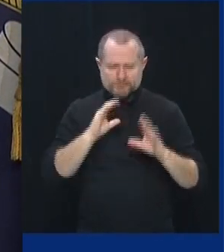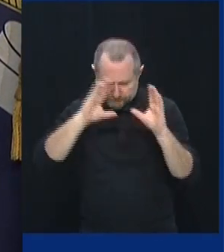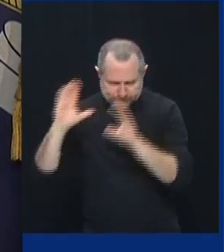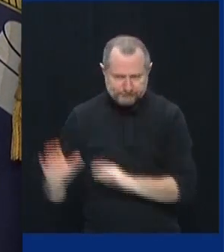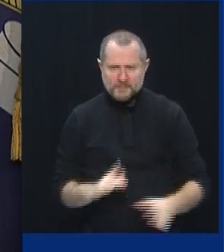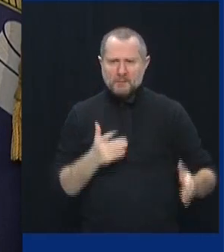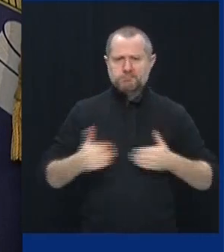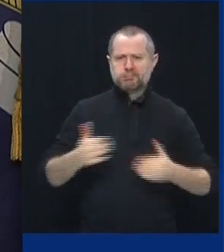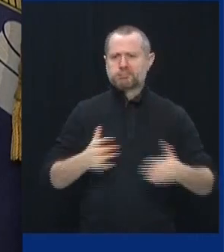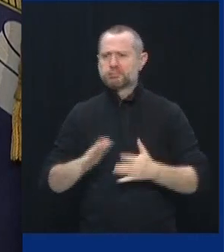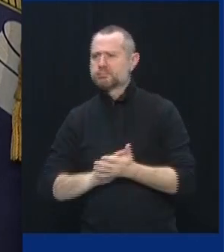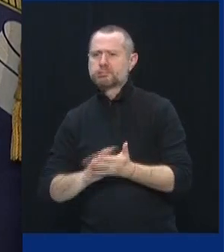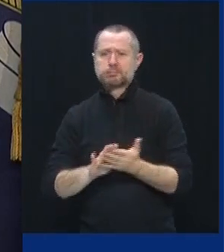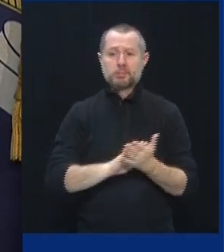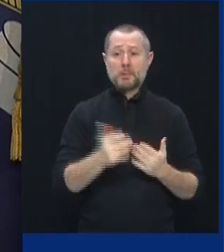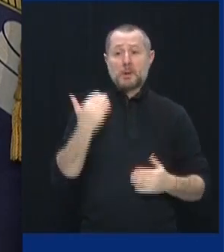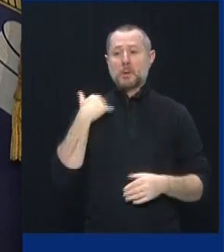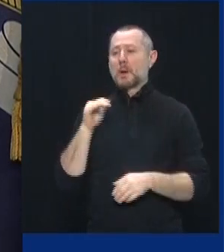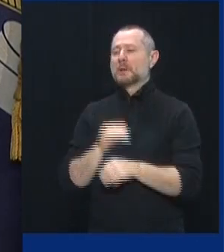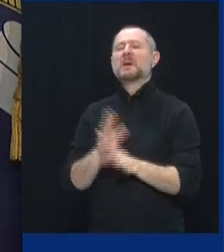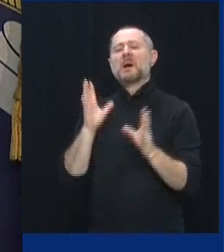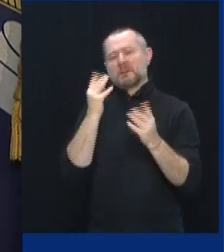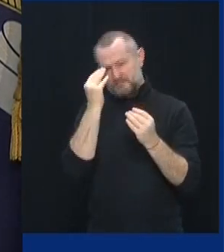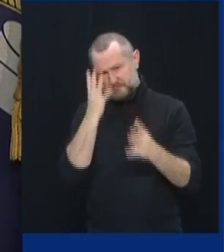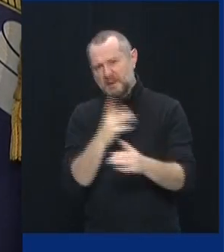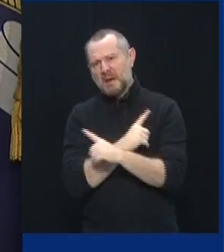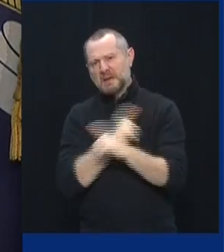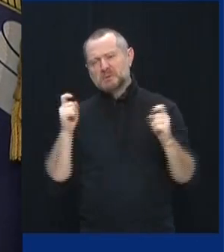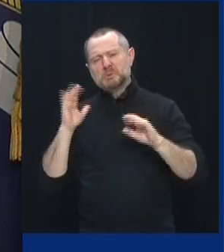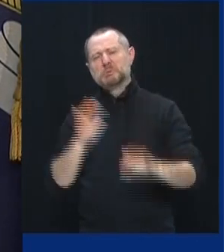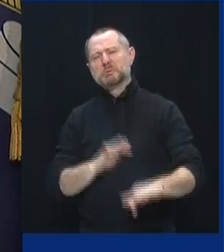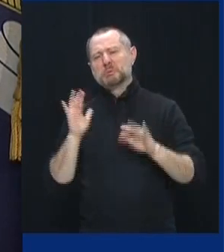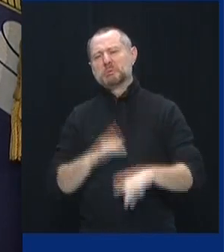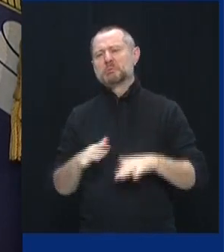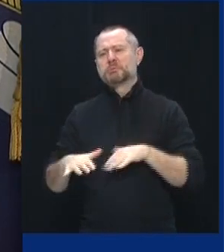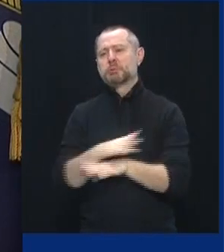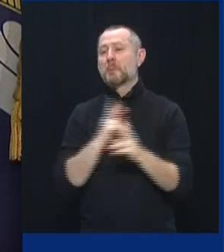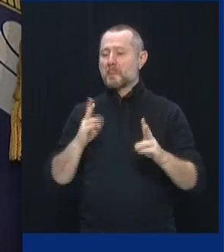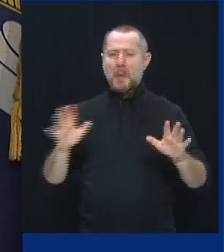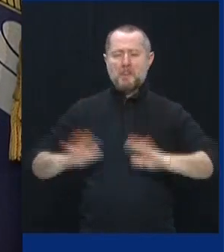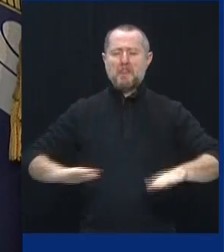TO THANK EVERYONE WHO WORKED VERY LONG AND HARD LAST NIGHT,